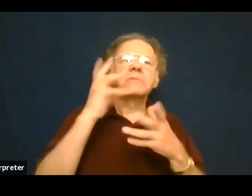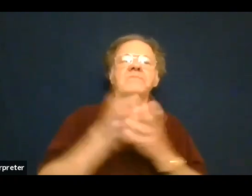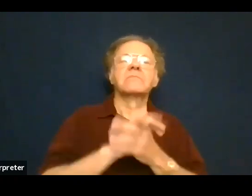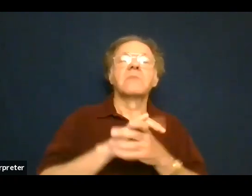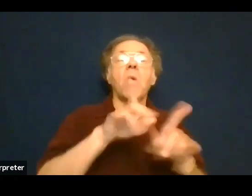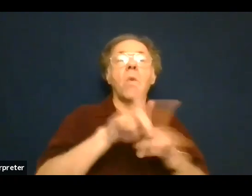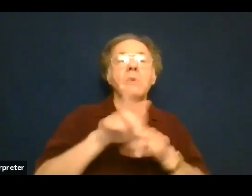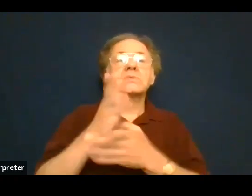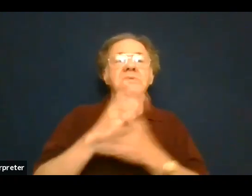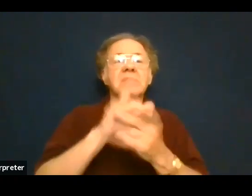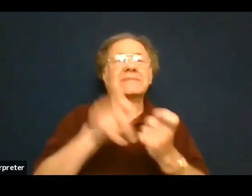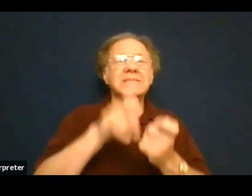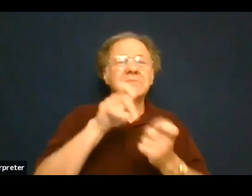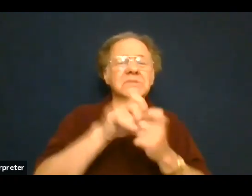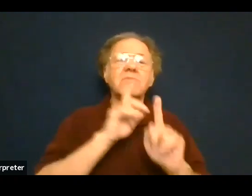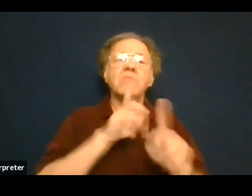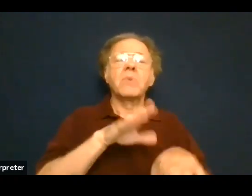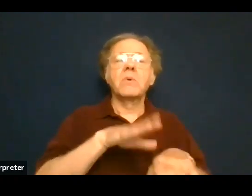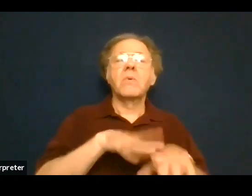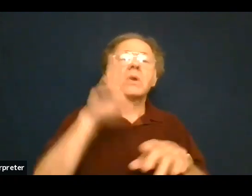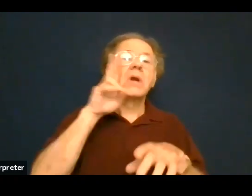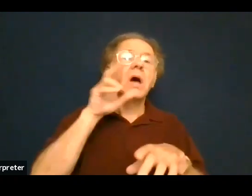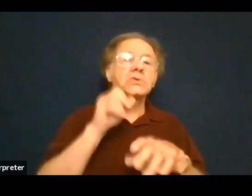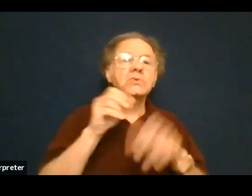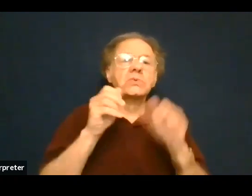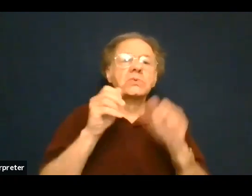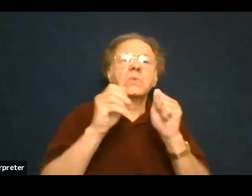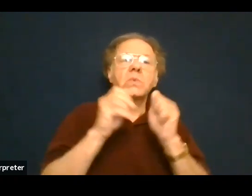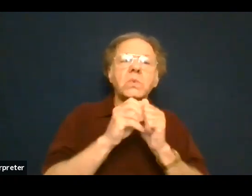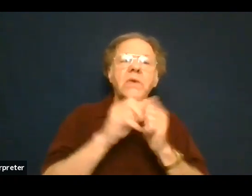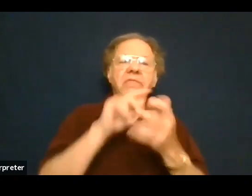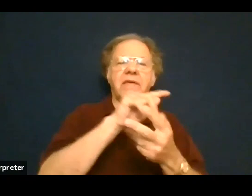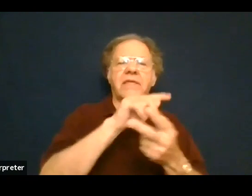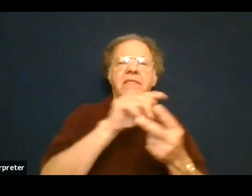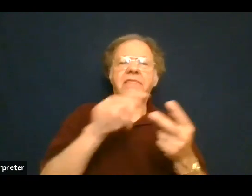on Usher syndrome with these other syndromes, as well.